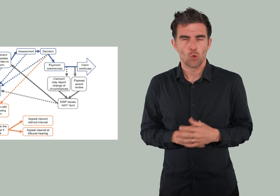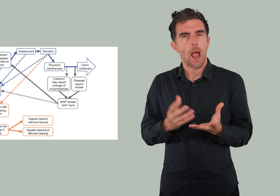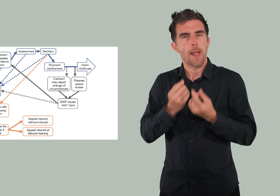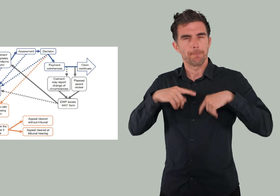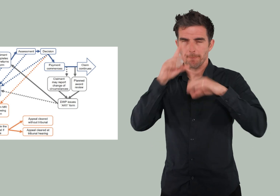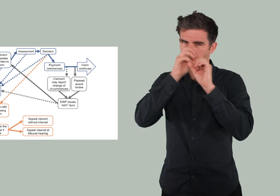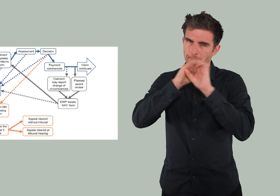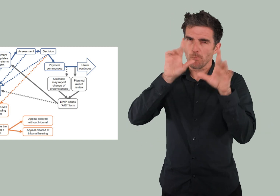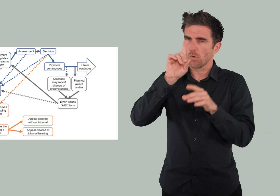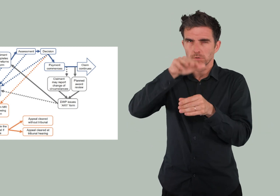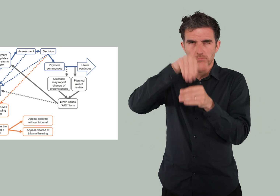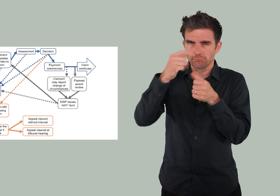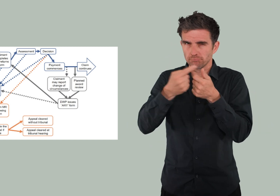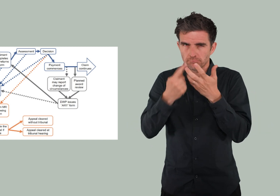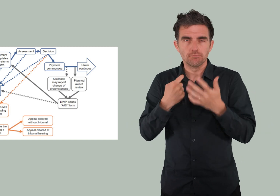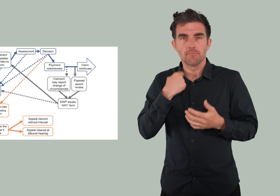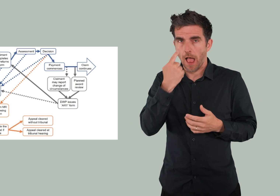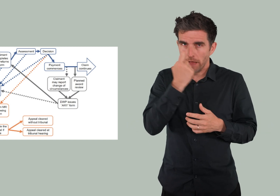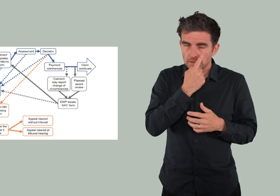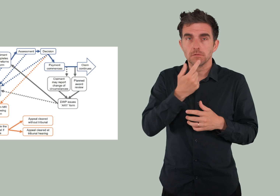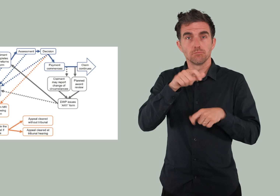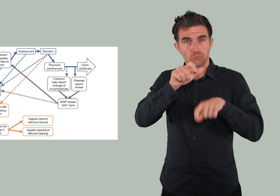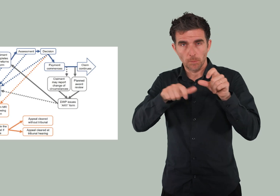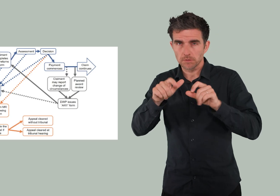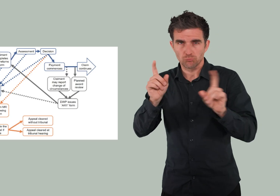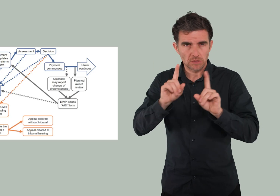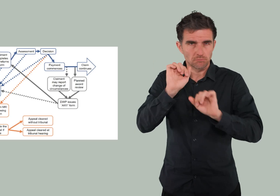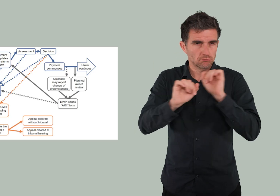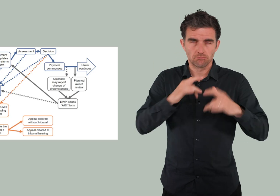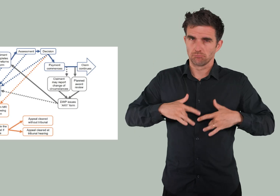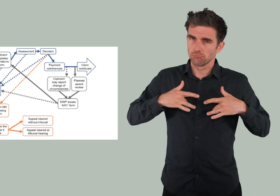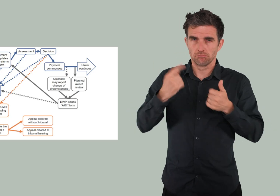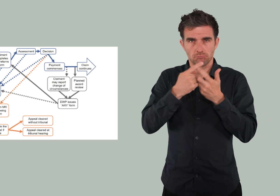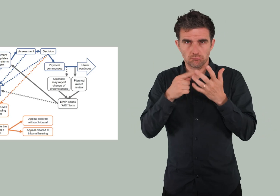To help to contextualise our evidence on customer experience,